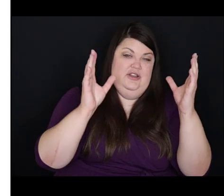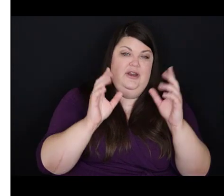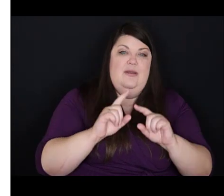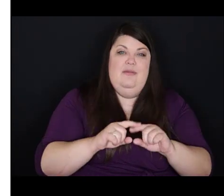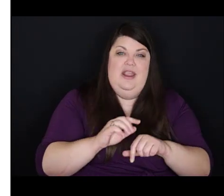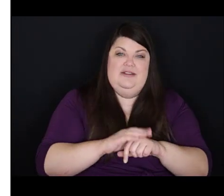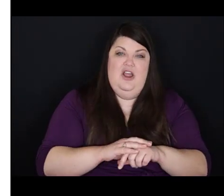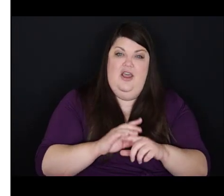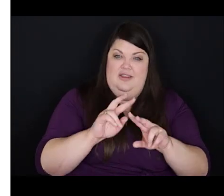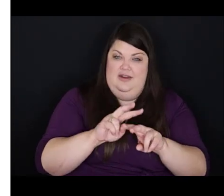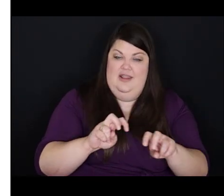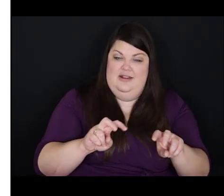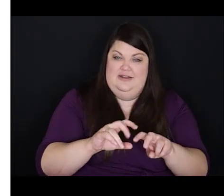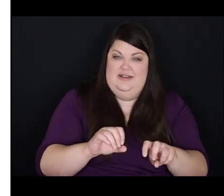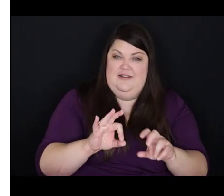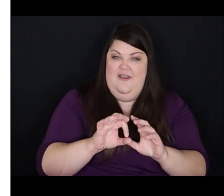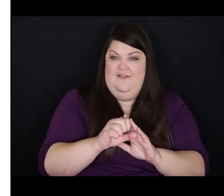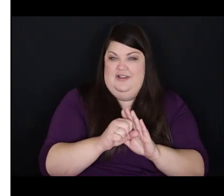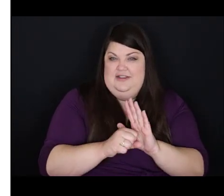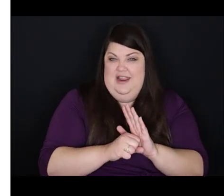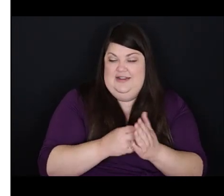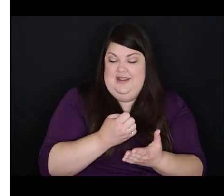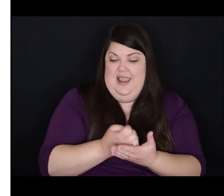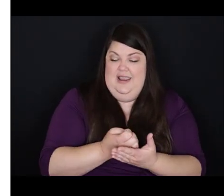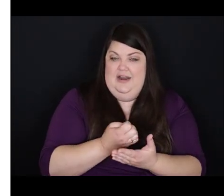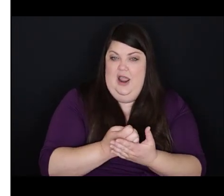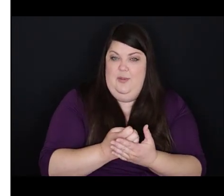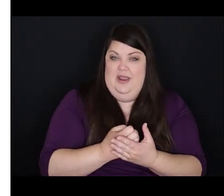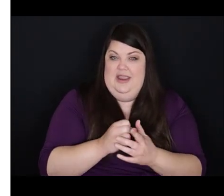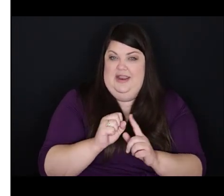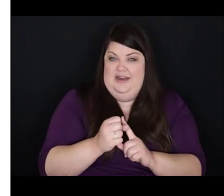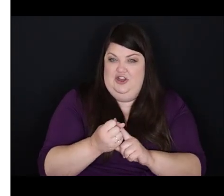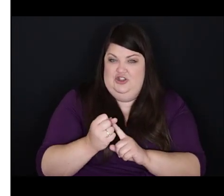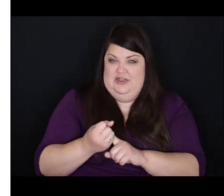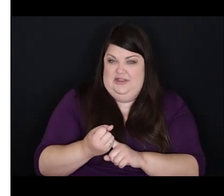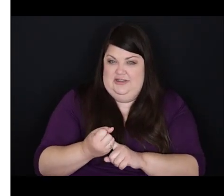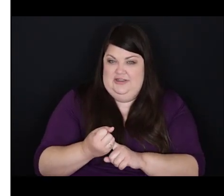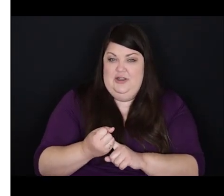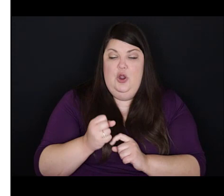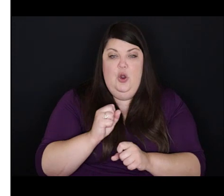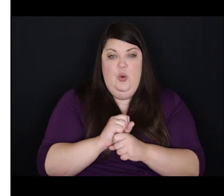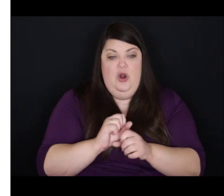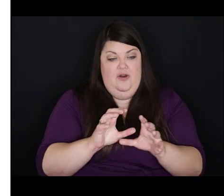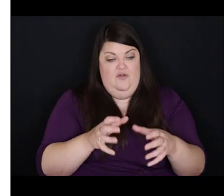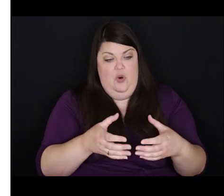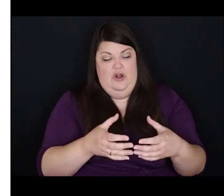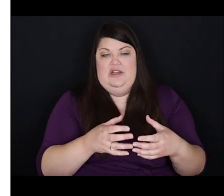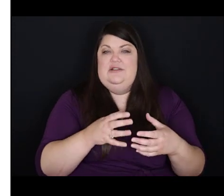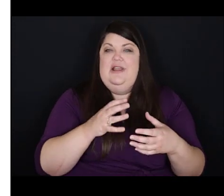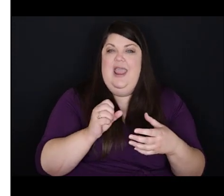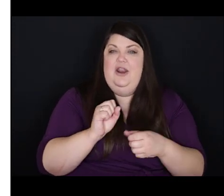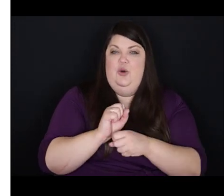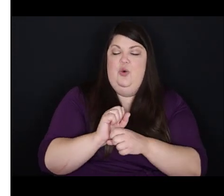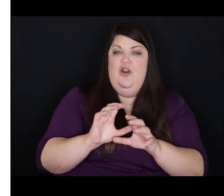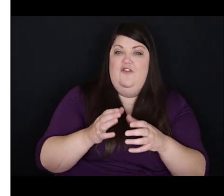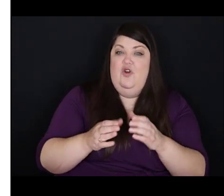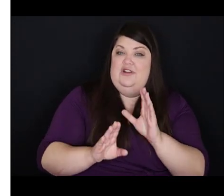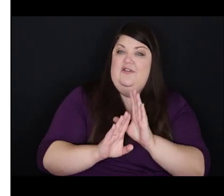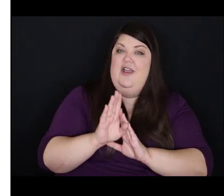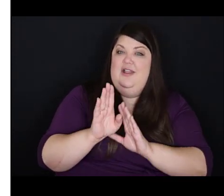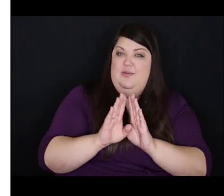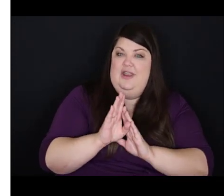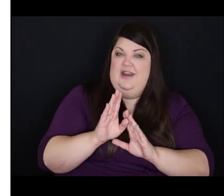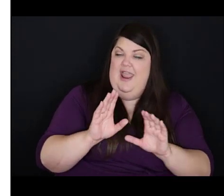the analysis of the State’s economic conditions, workforce, and workforce development activities.